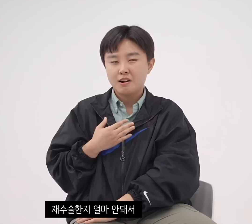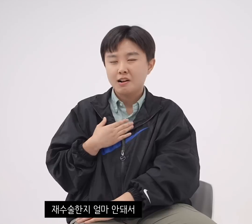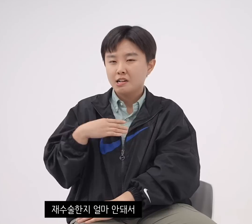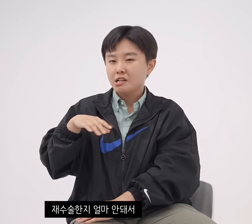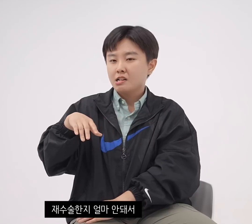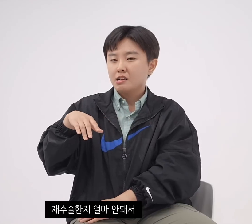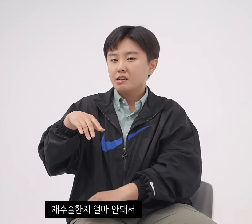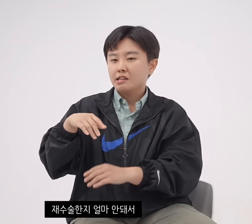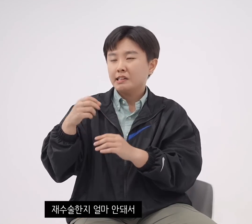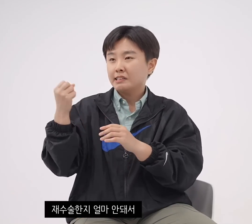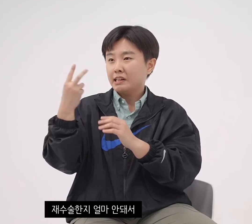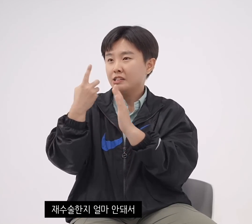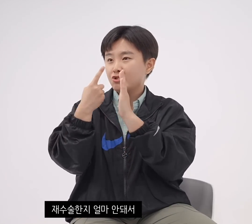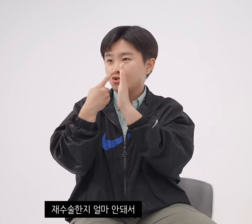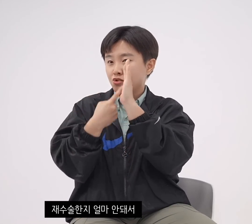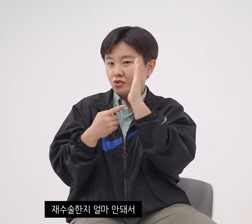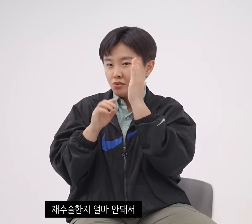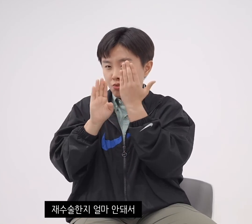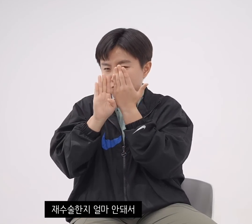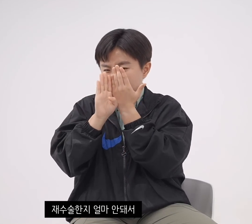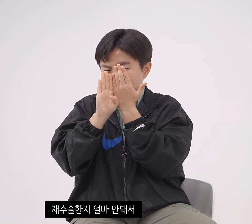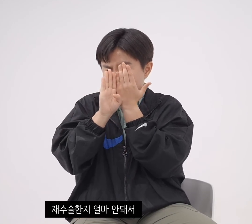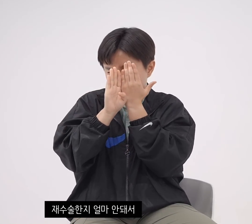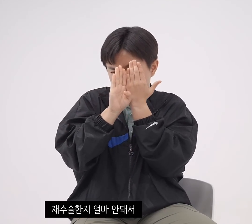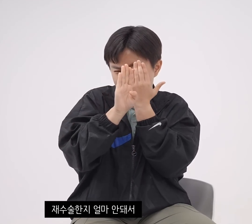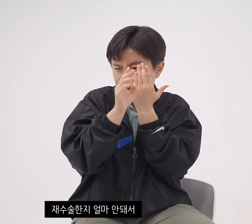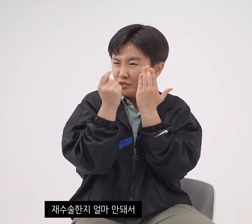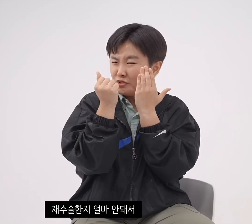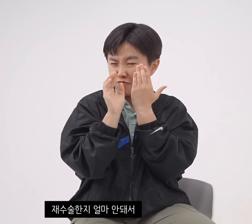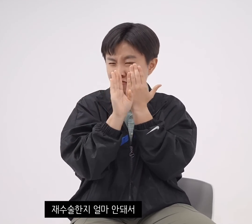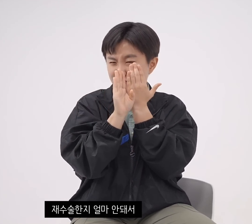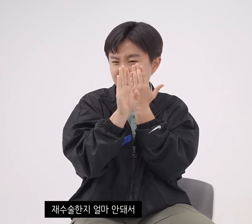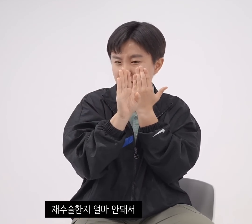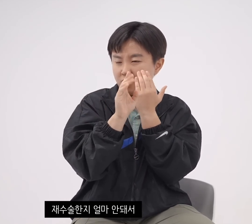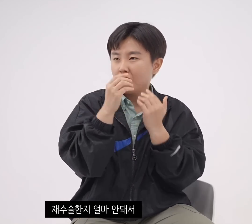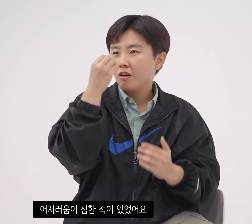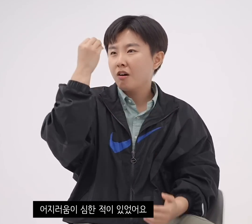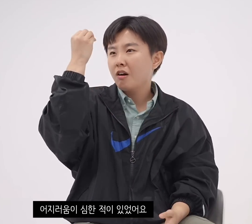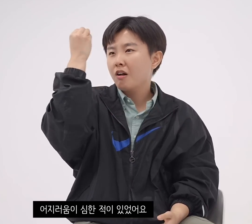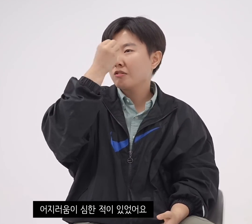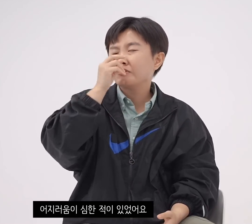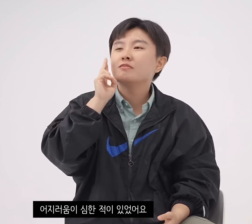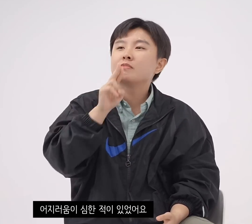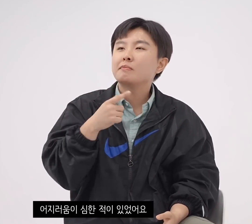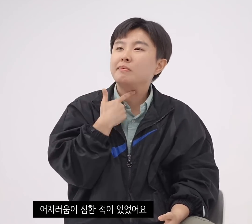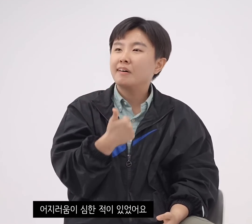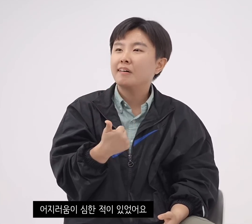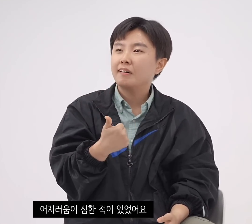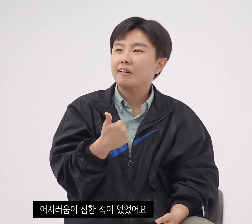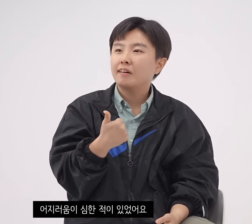Aftereffects, Side effects: Not long after the reoperation, I had severe dizziness.